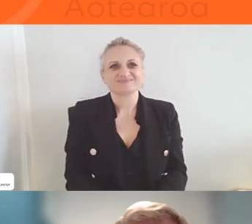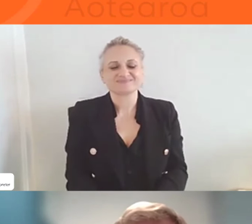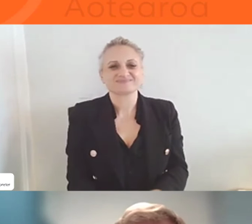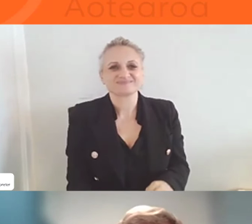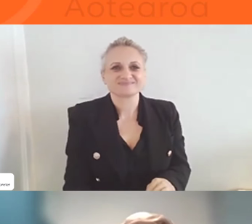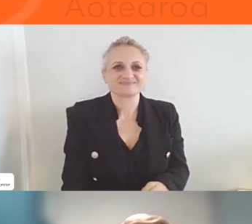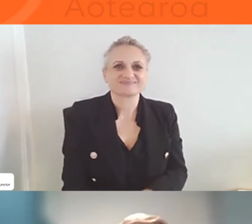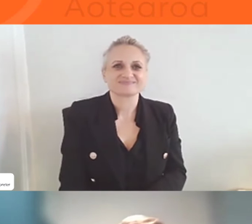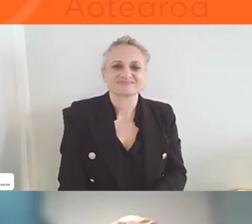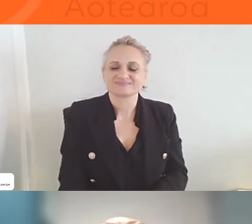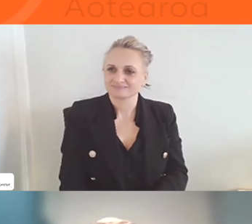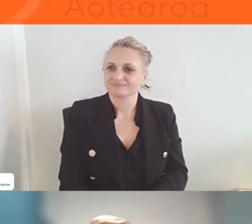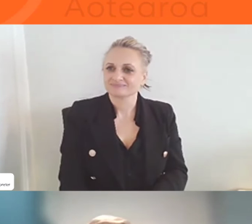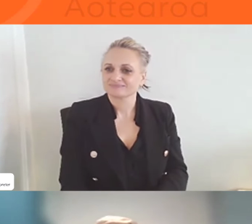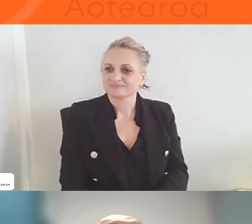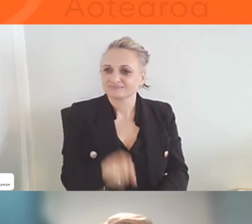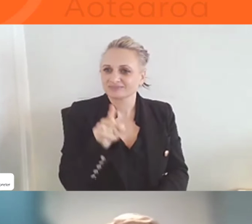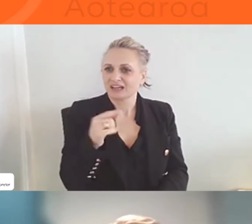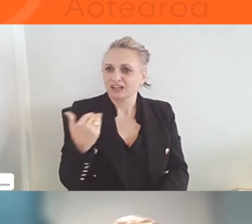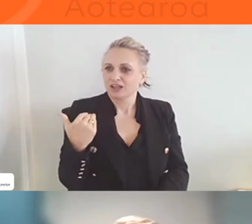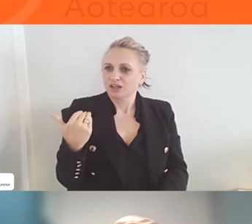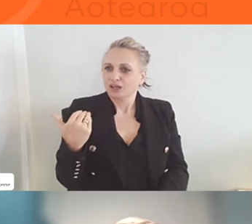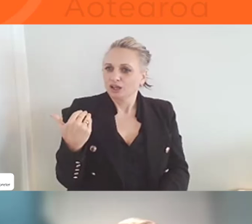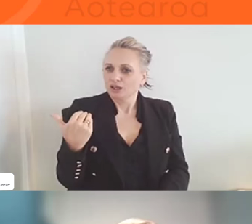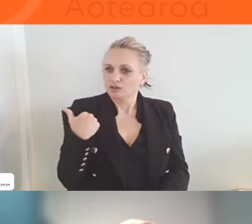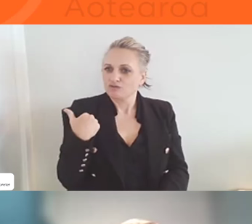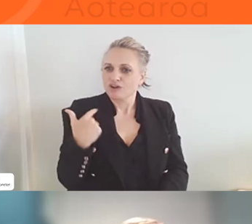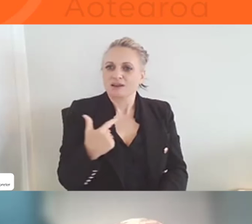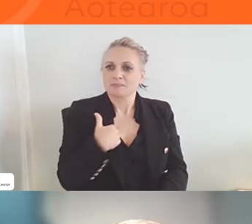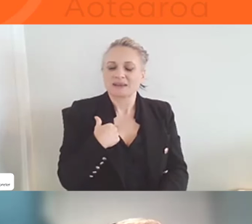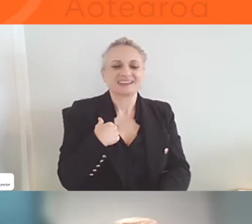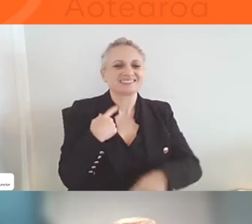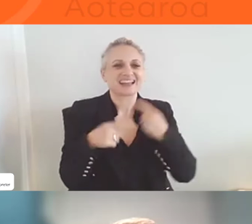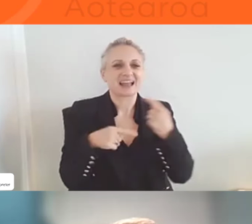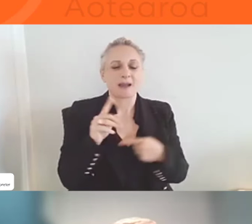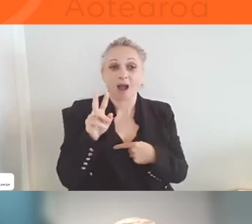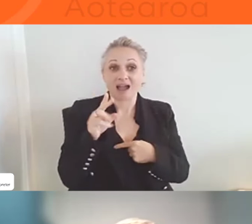a couple of the other things that I deal with as a Deafblind person.